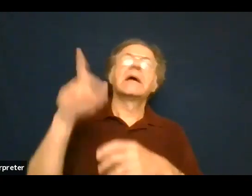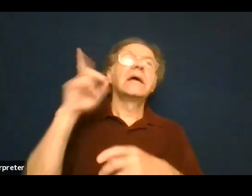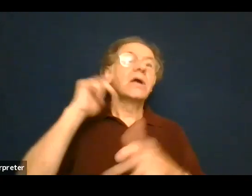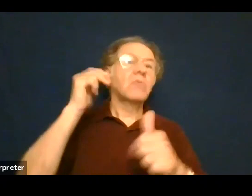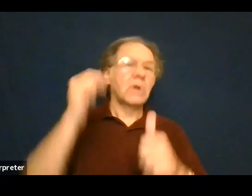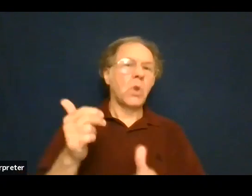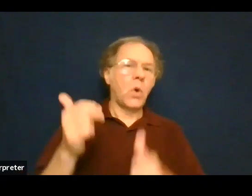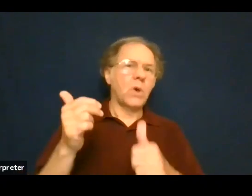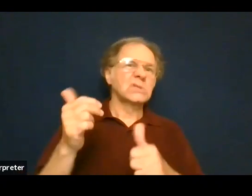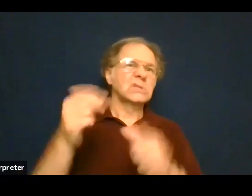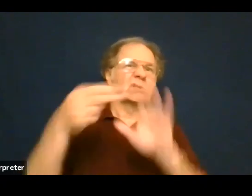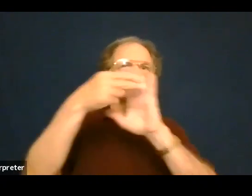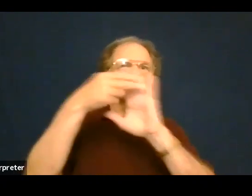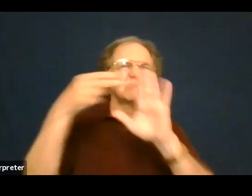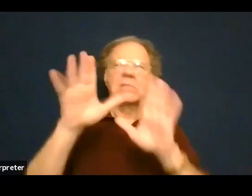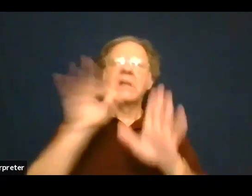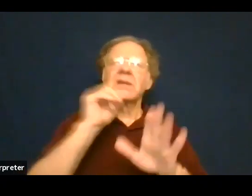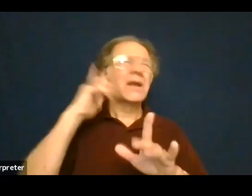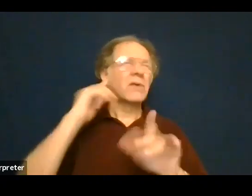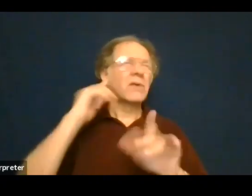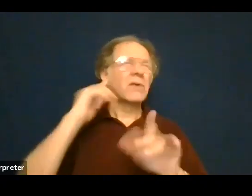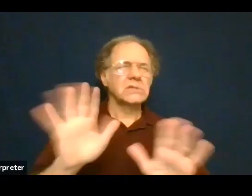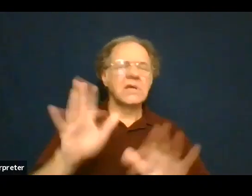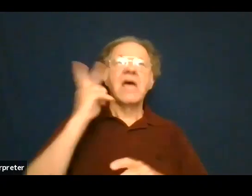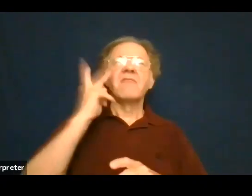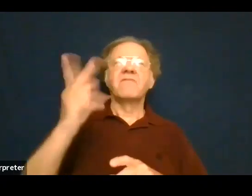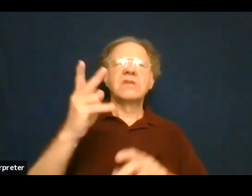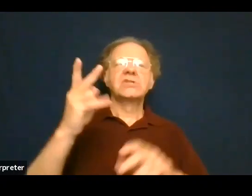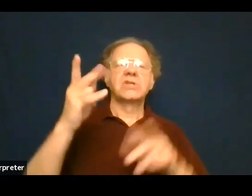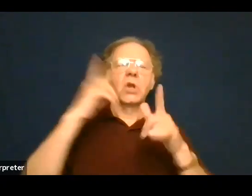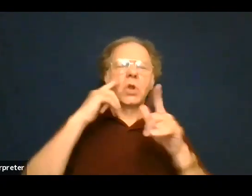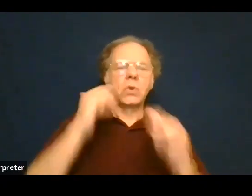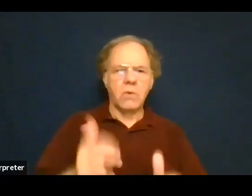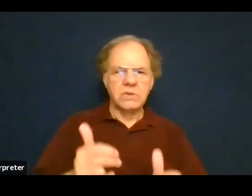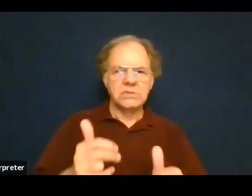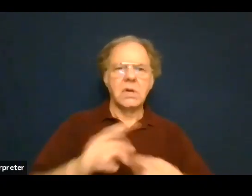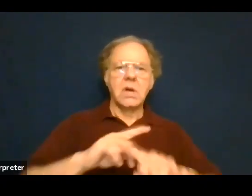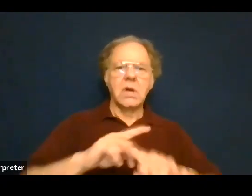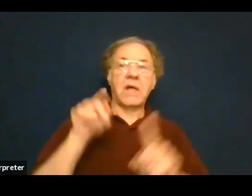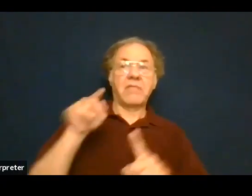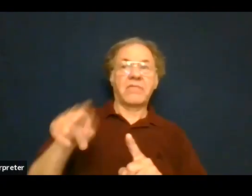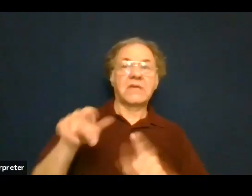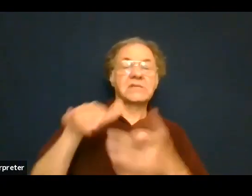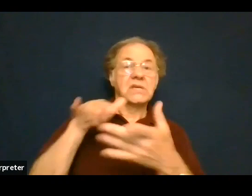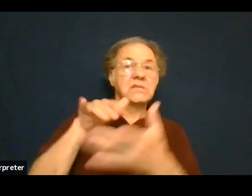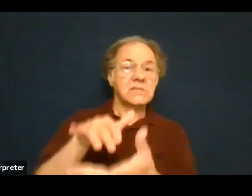I'm sorry, not hearing loss-- vision loss. But this study is studying the validity